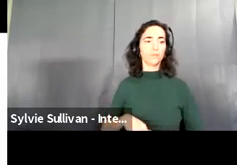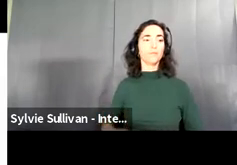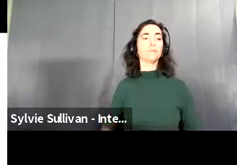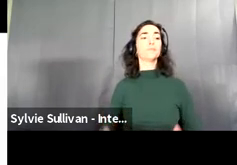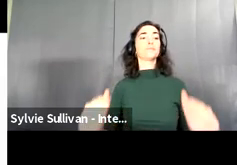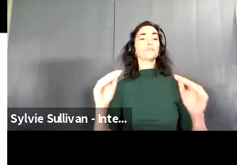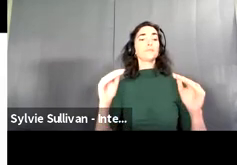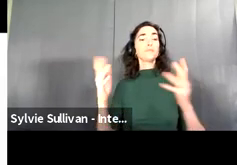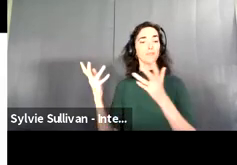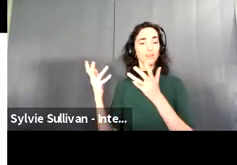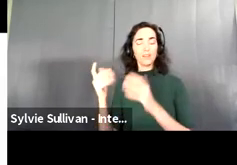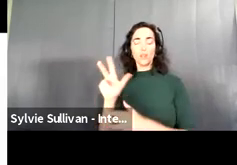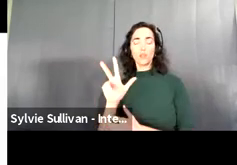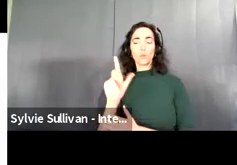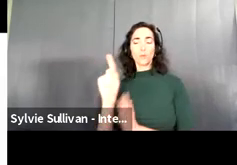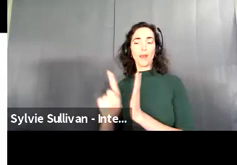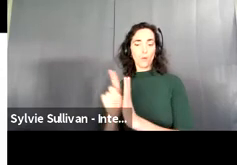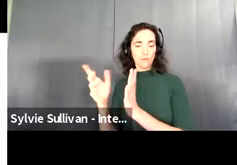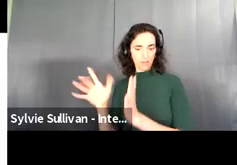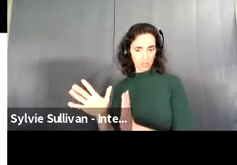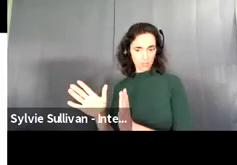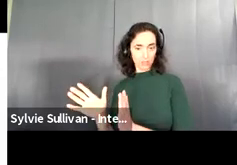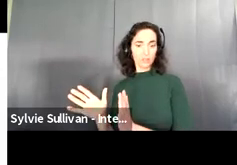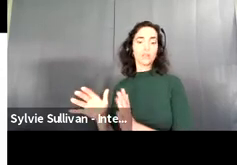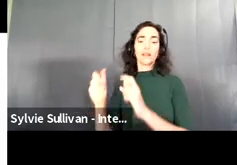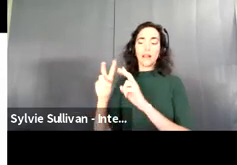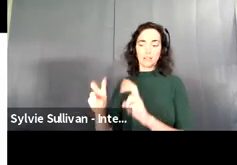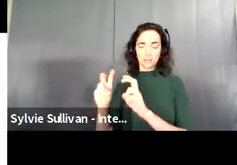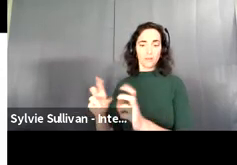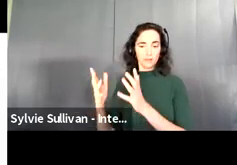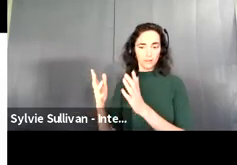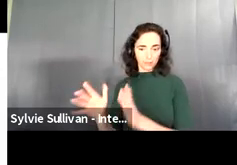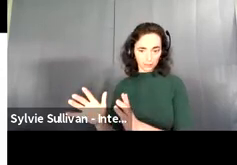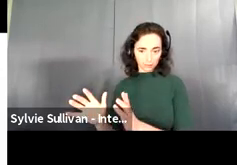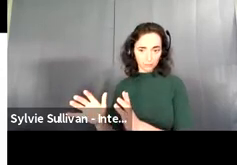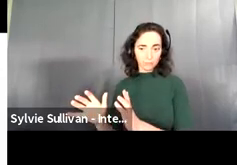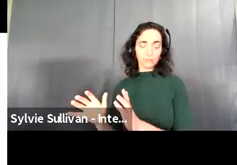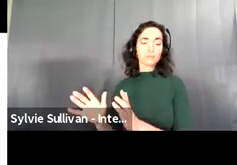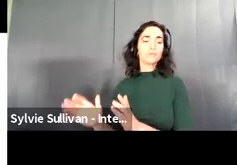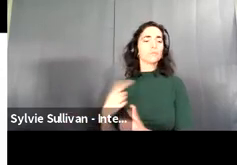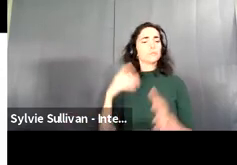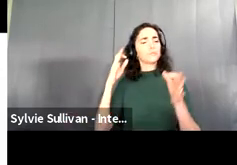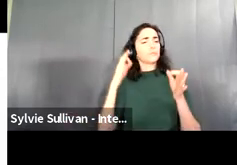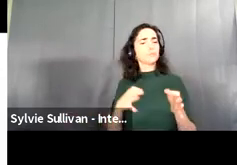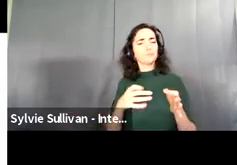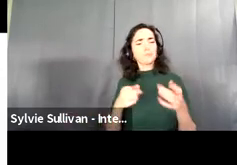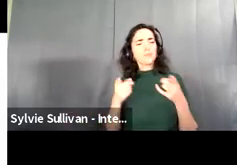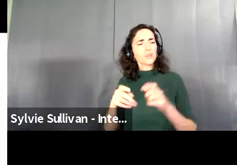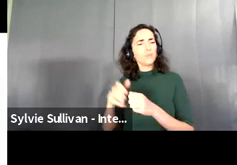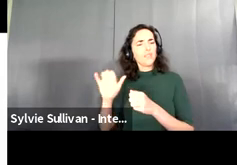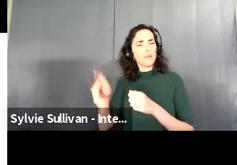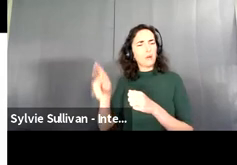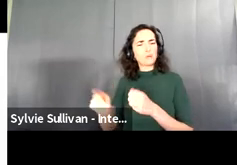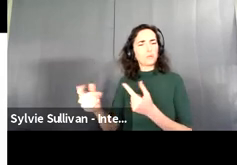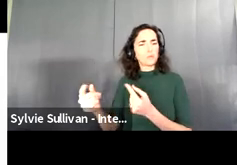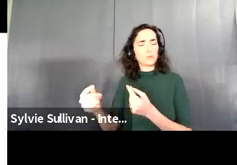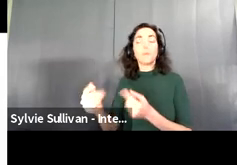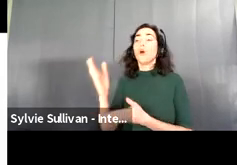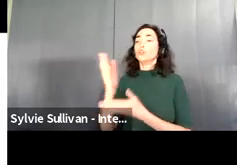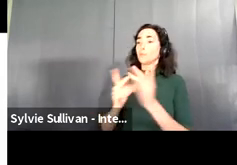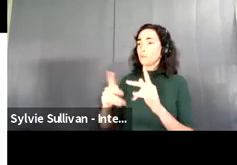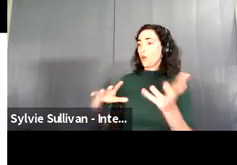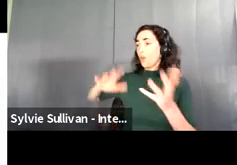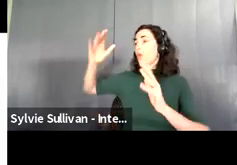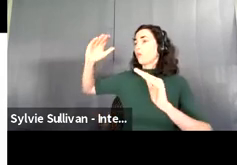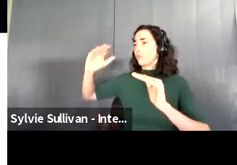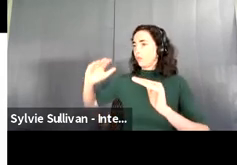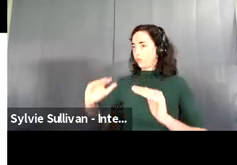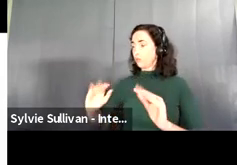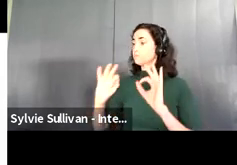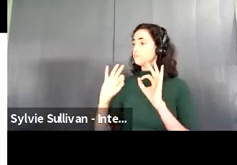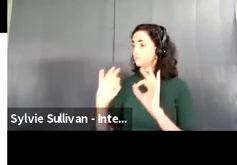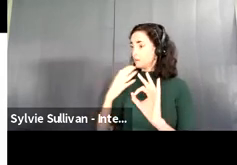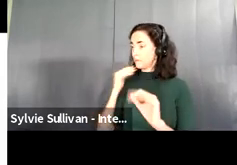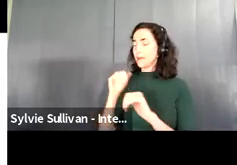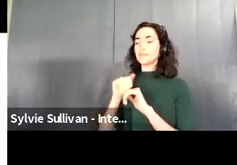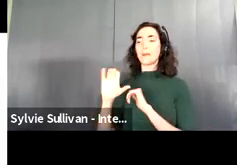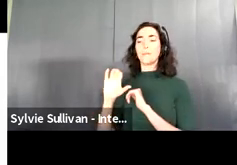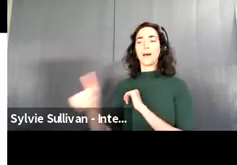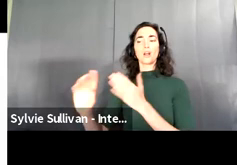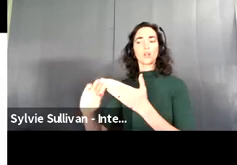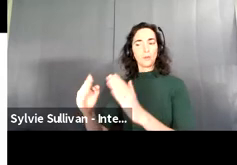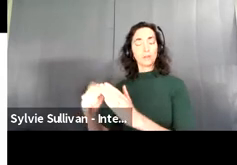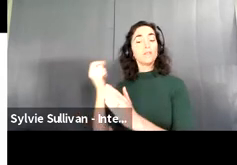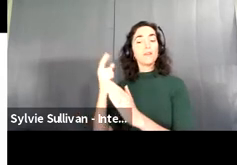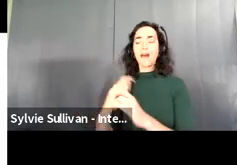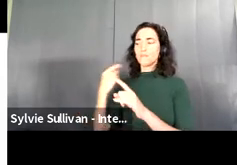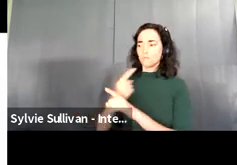I'm so after that first 23 hours, and those assessments happen. Like I said, we really missed out what happens with that individual some people are able to be stabilized and then we discharge them back to the community with an appropriate discharge plan